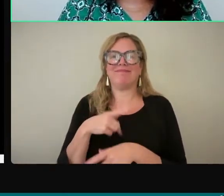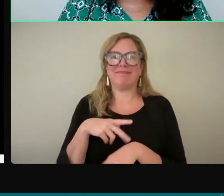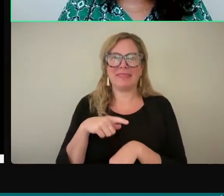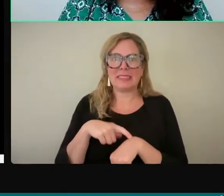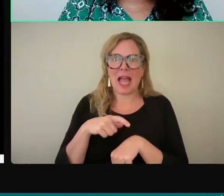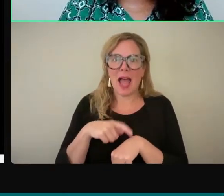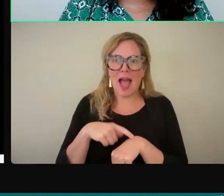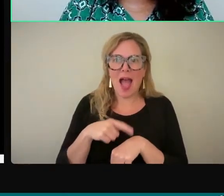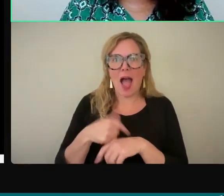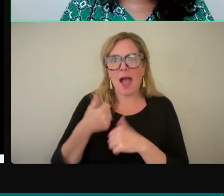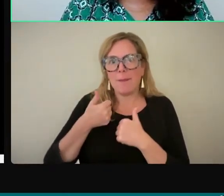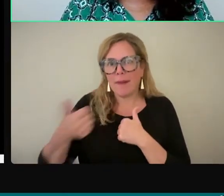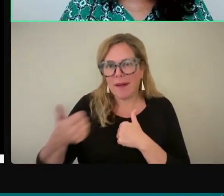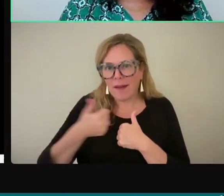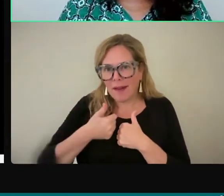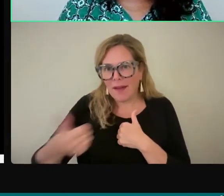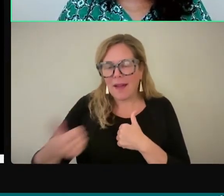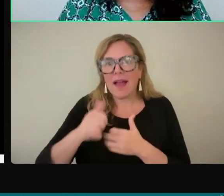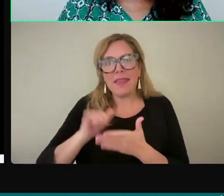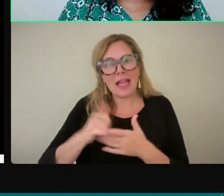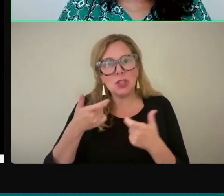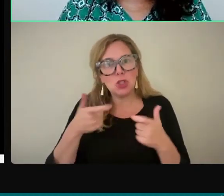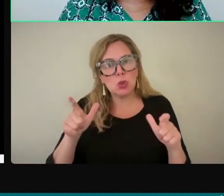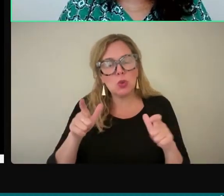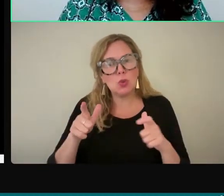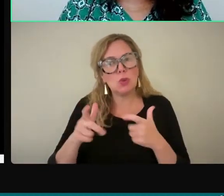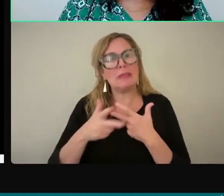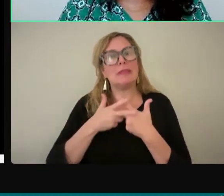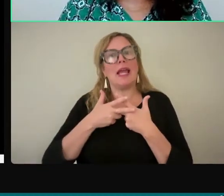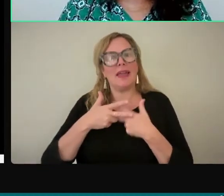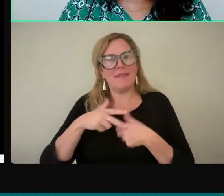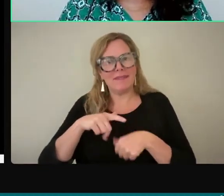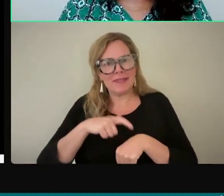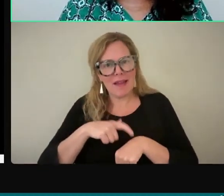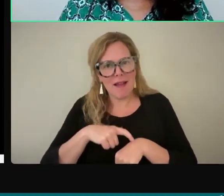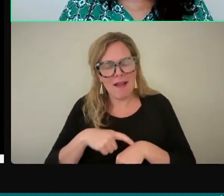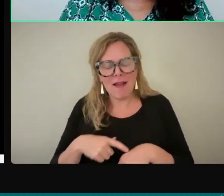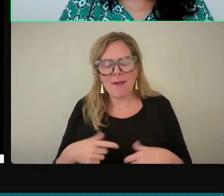But also some of the sort of rearrangements and logistics that a lot of families have to